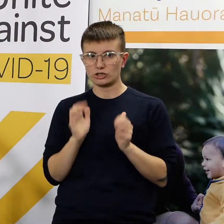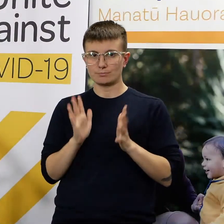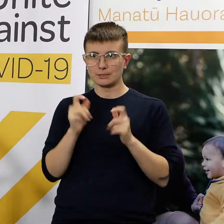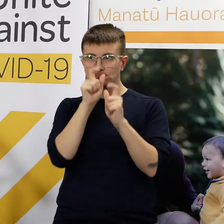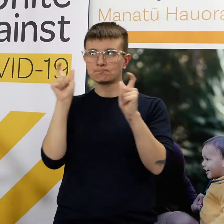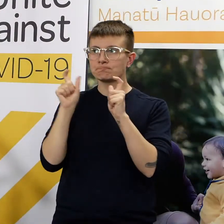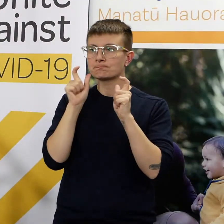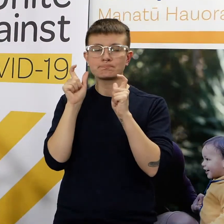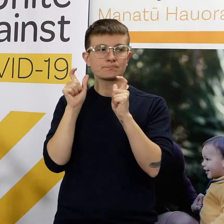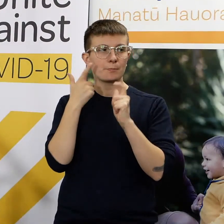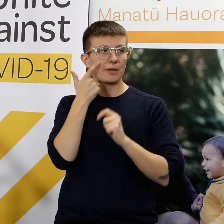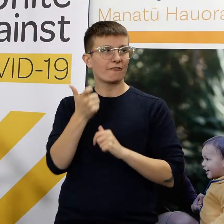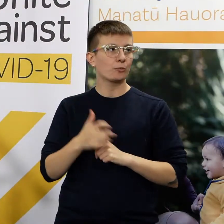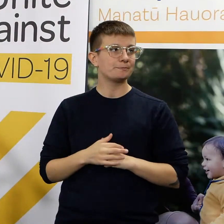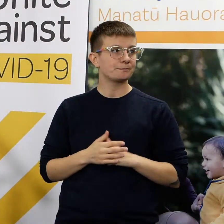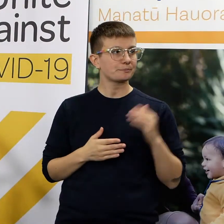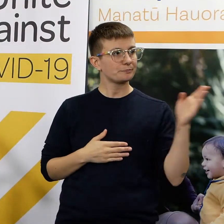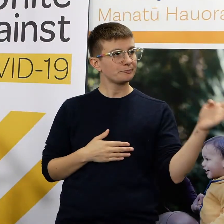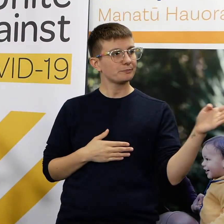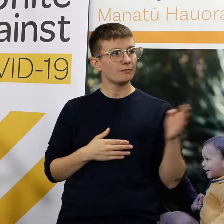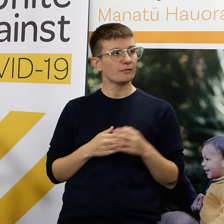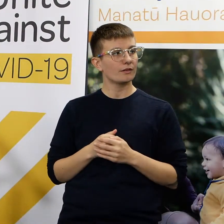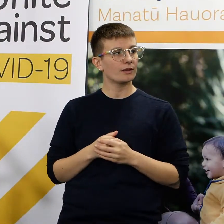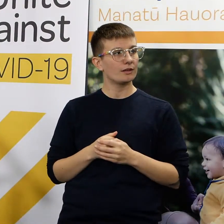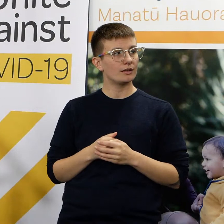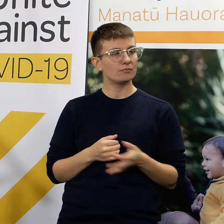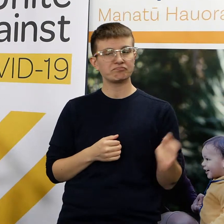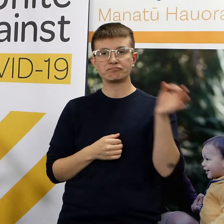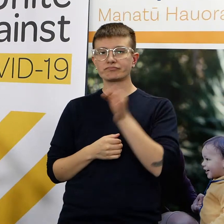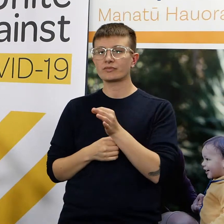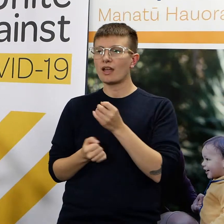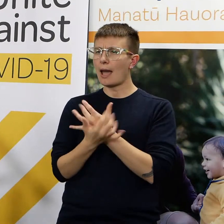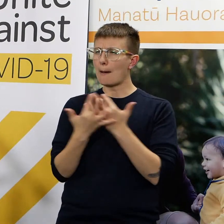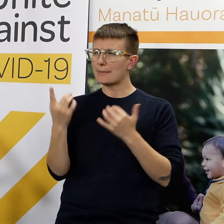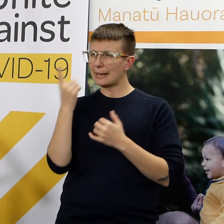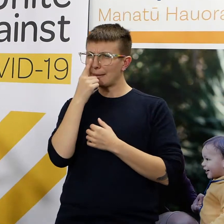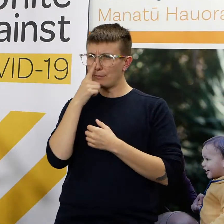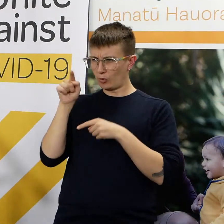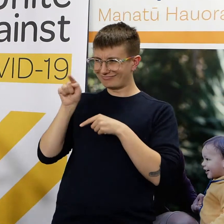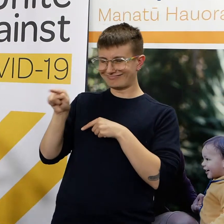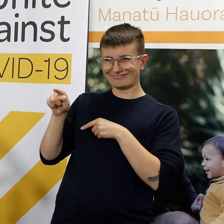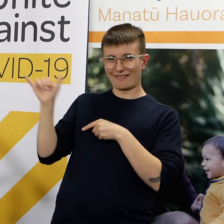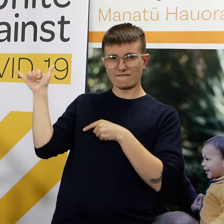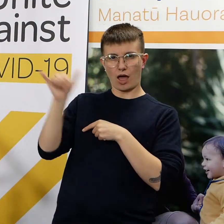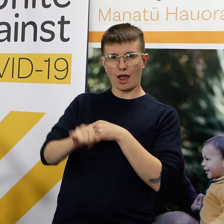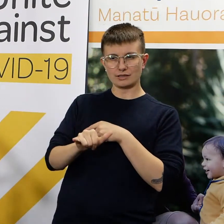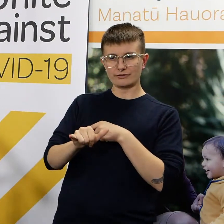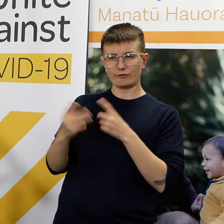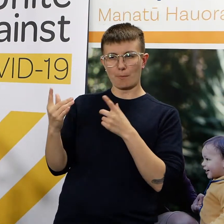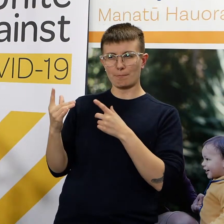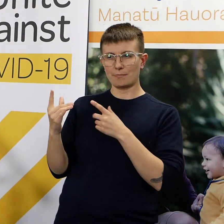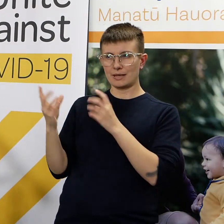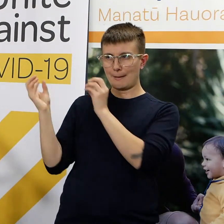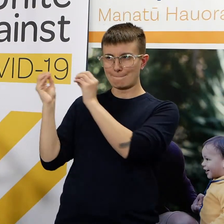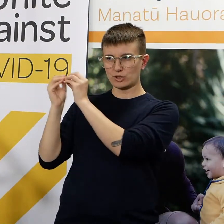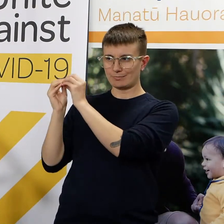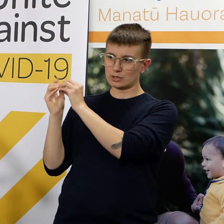Sorry. How many people were in the flight from Brisbane to Auckland and was it an Air New Zealand flight? It was an Air New Zealand flight, I don't know exactly.